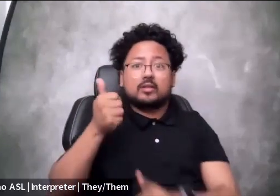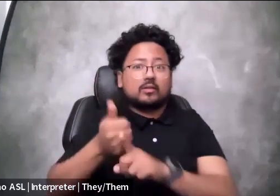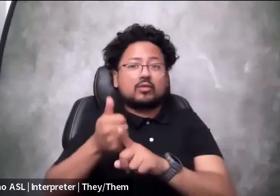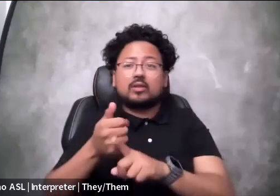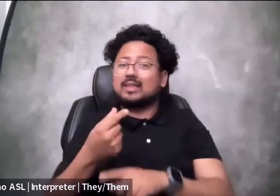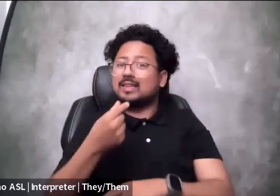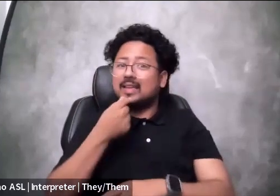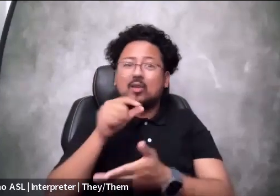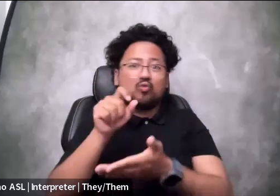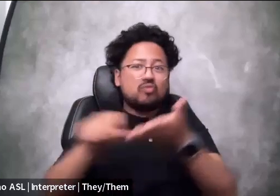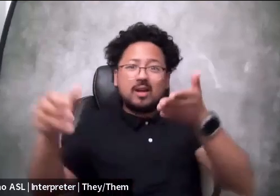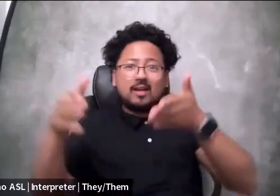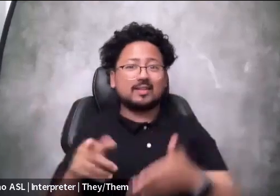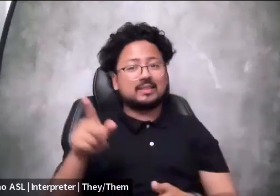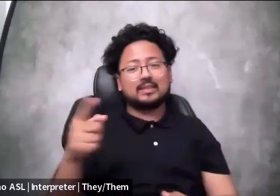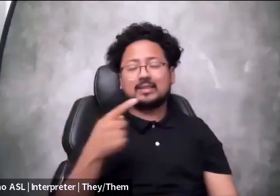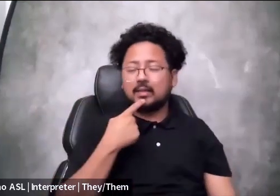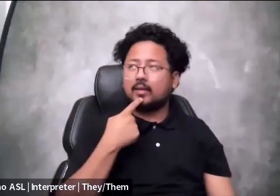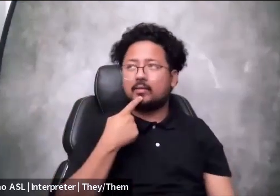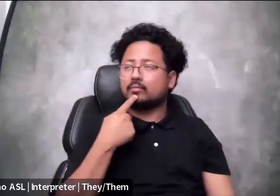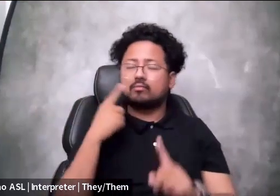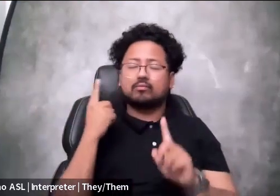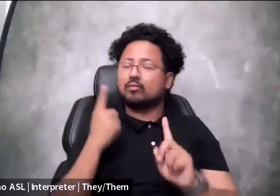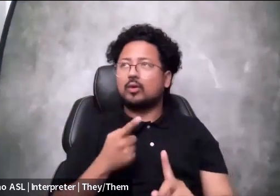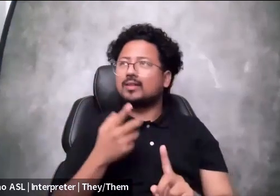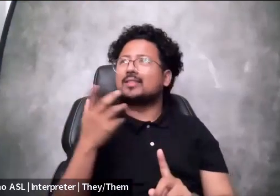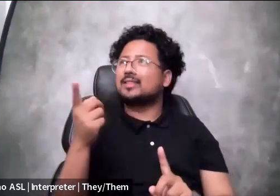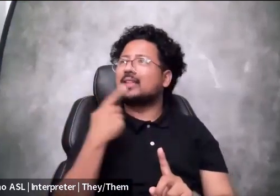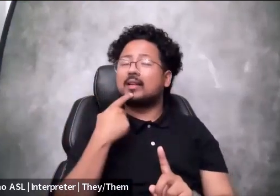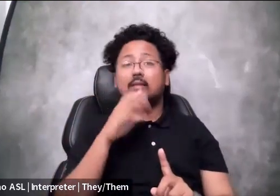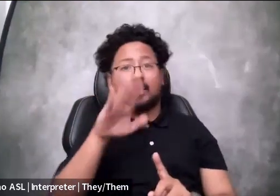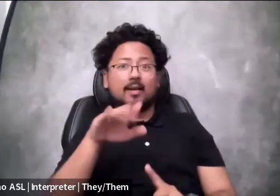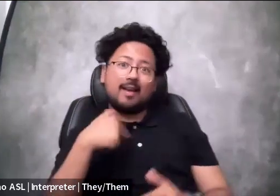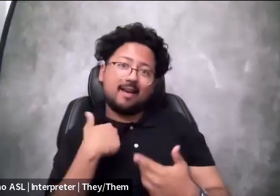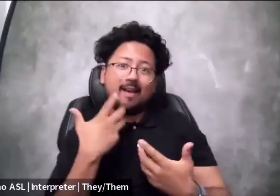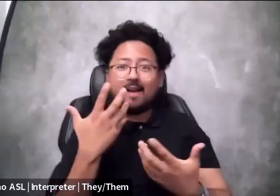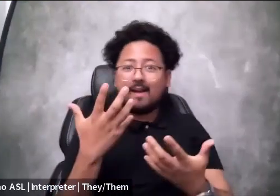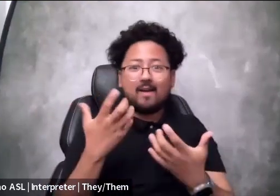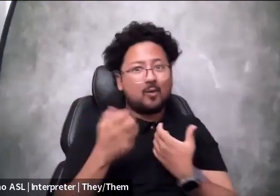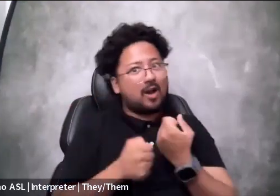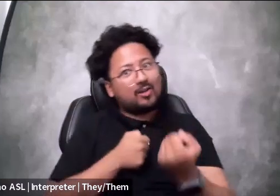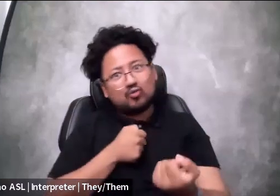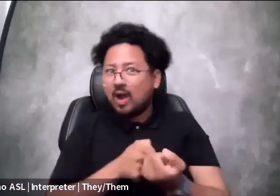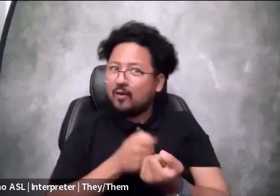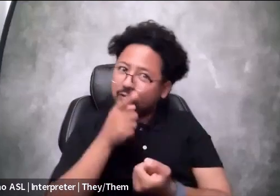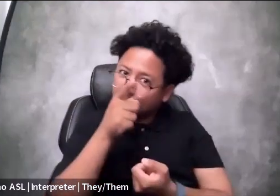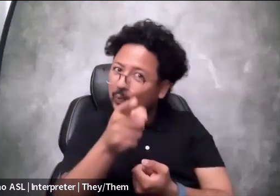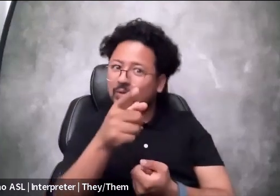And he said basically he was like, Hey, I want to be in ground floor on this and absolutely swept the book up.